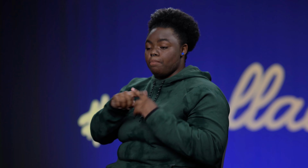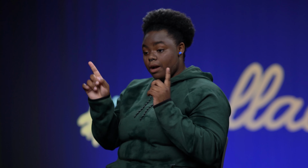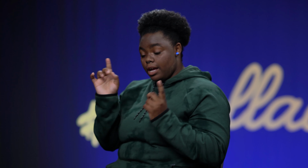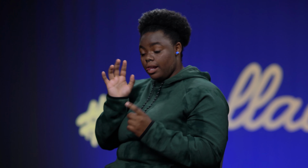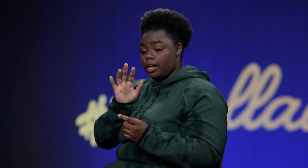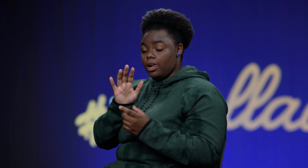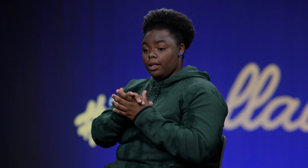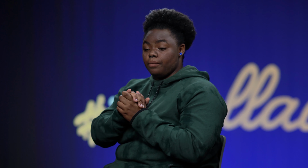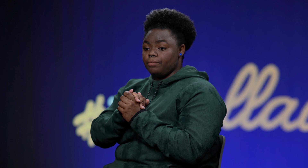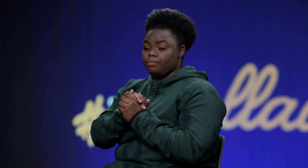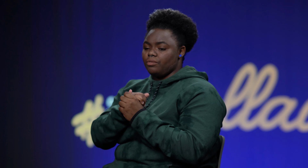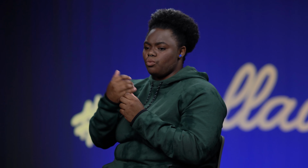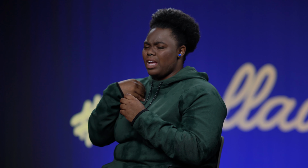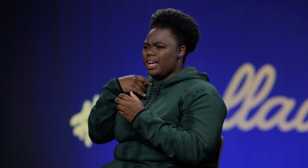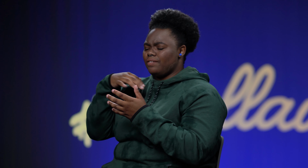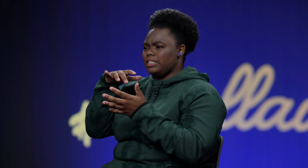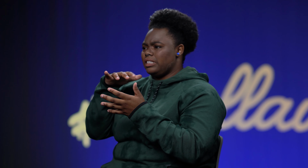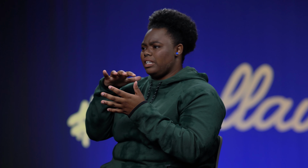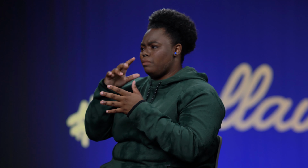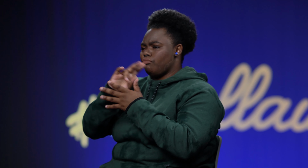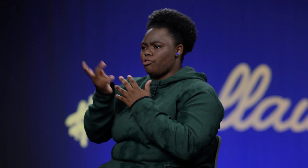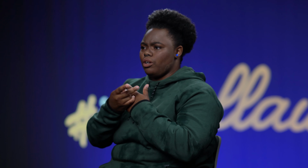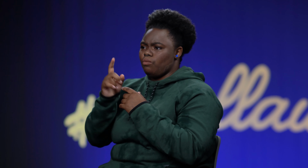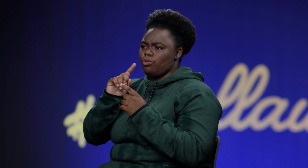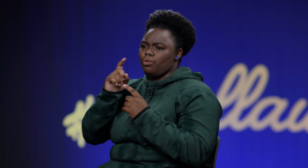We have a study program where we go